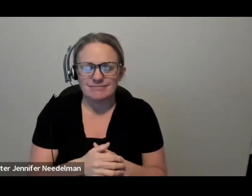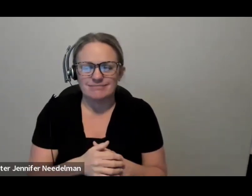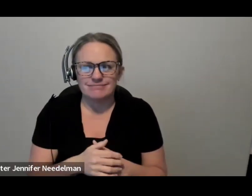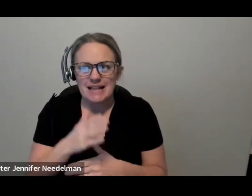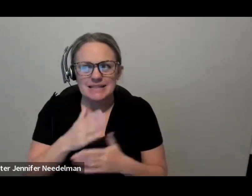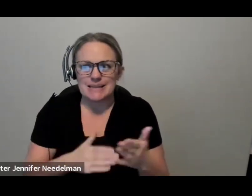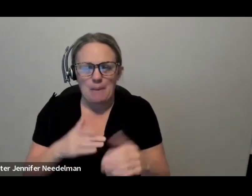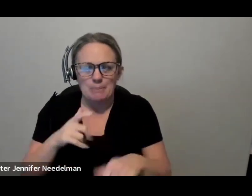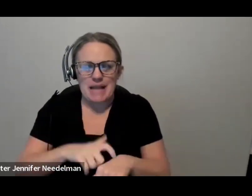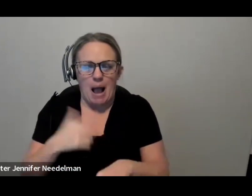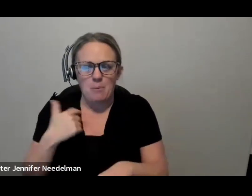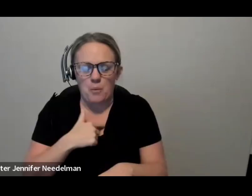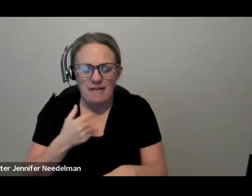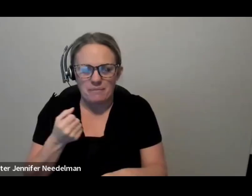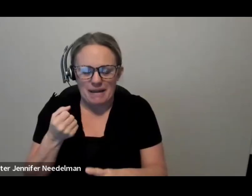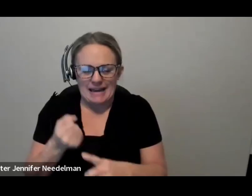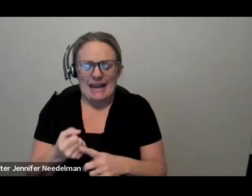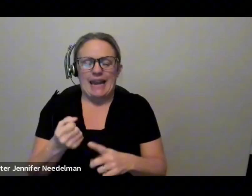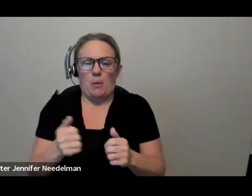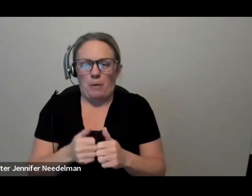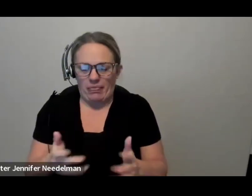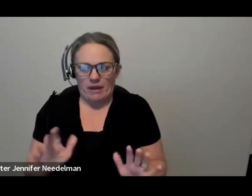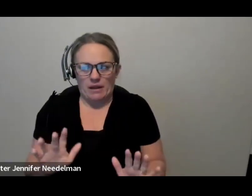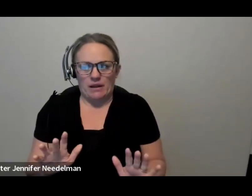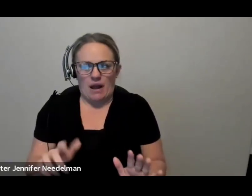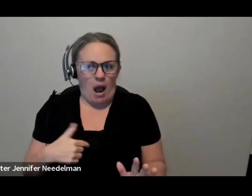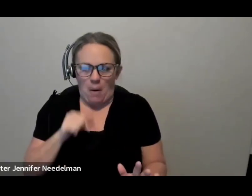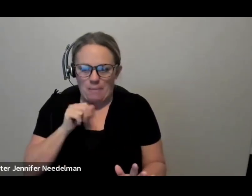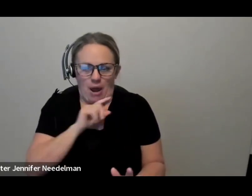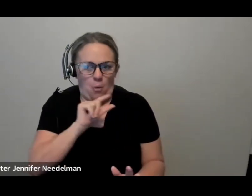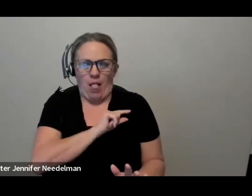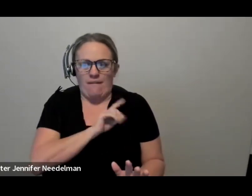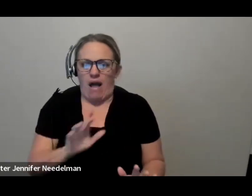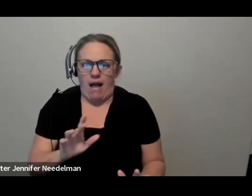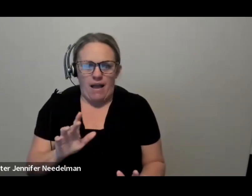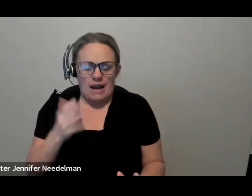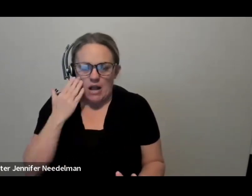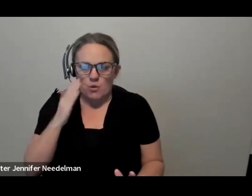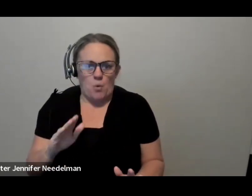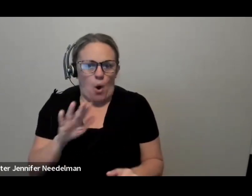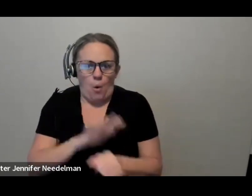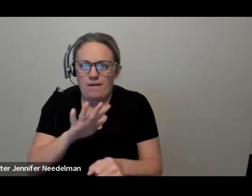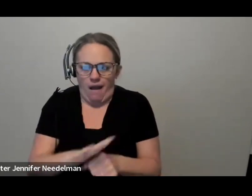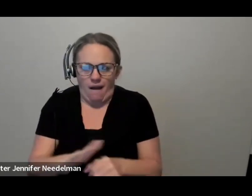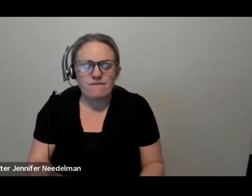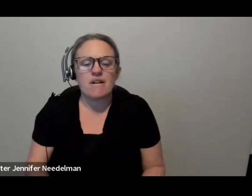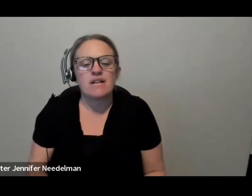by like imposter syndrome, like we are not qualified, we don't know enough. And the thing is like this is a work that requires